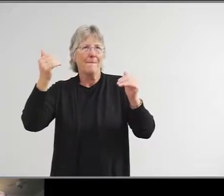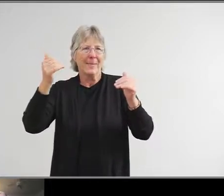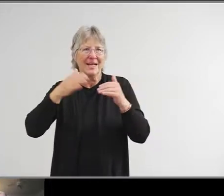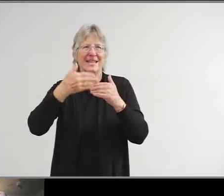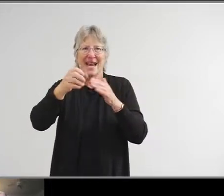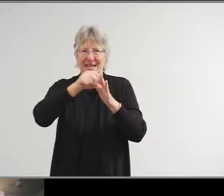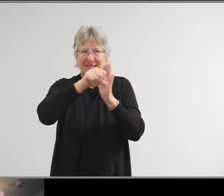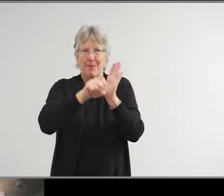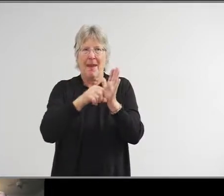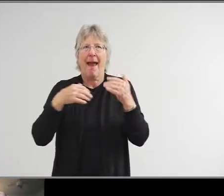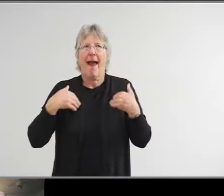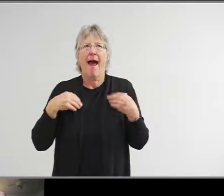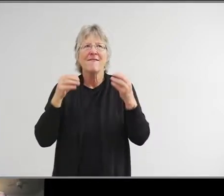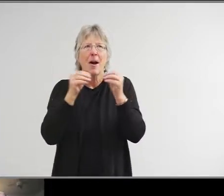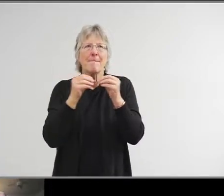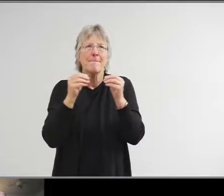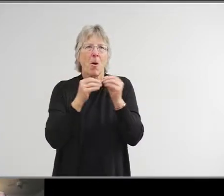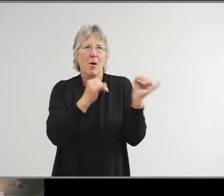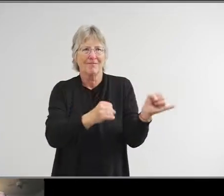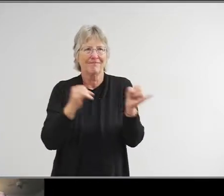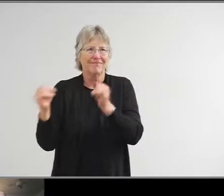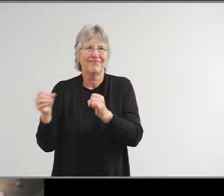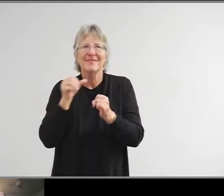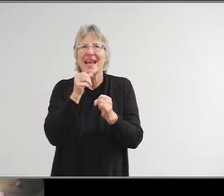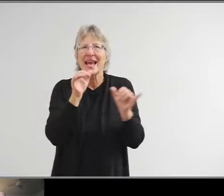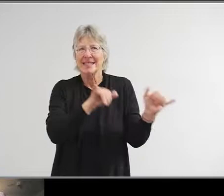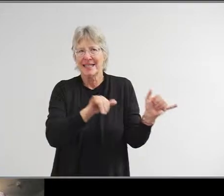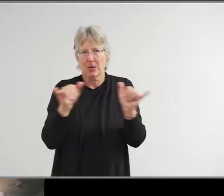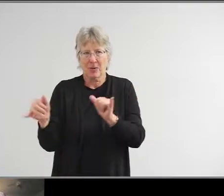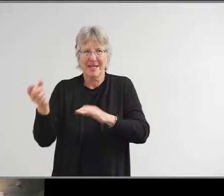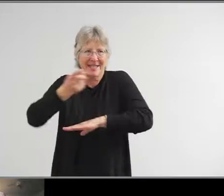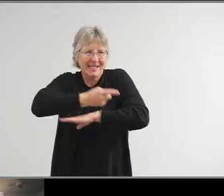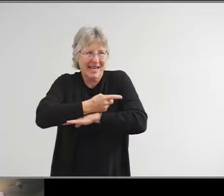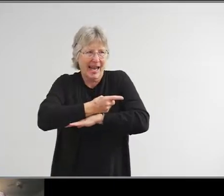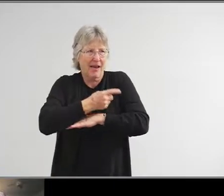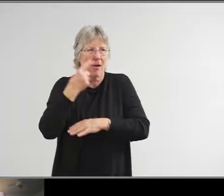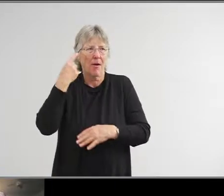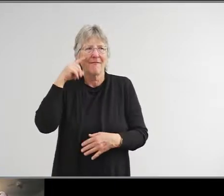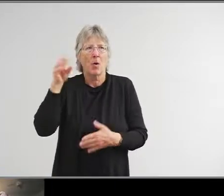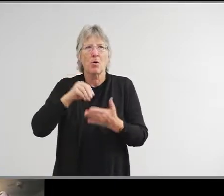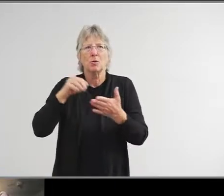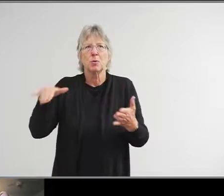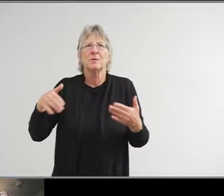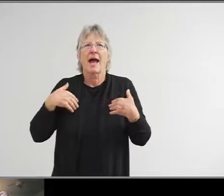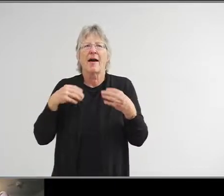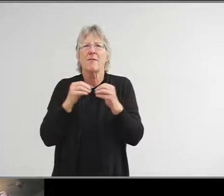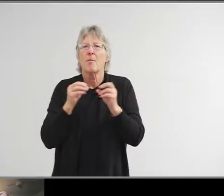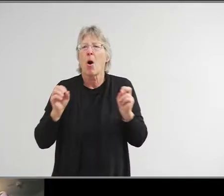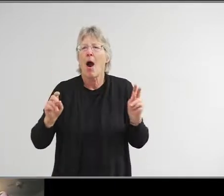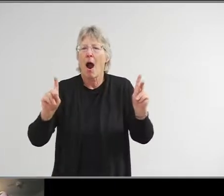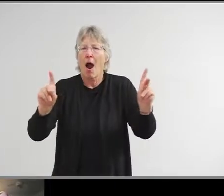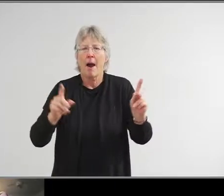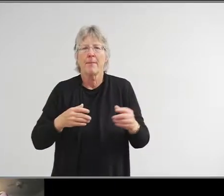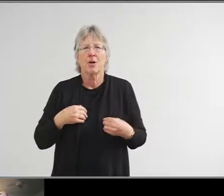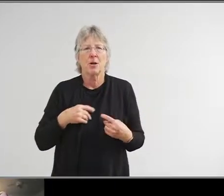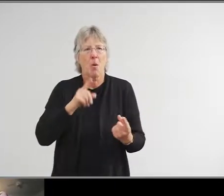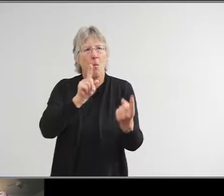in order to give students an opportunity to have that one-on-one time with their teachers.